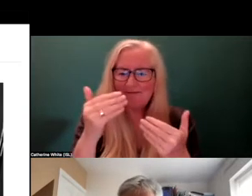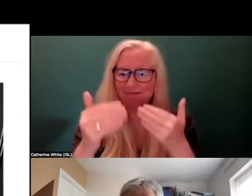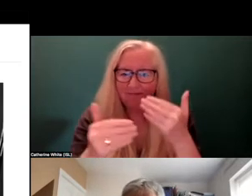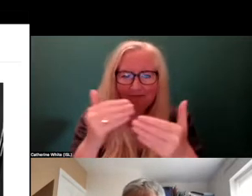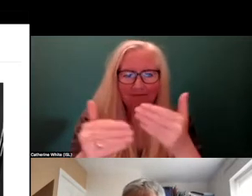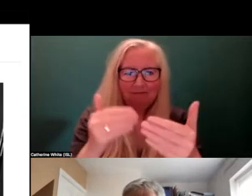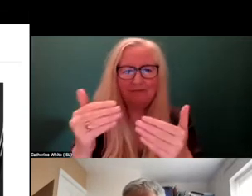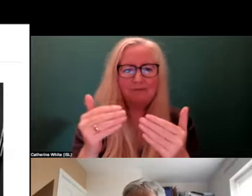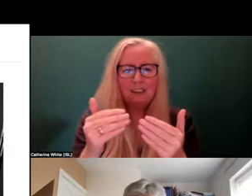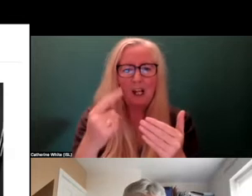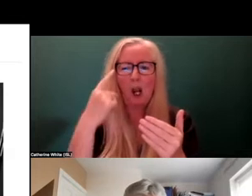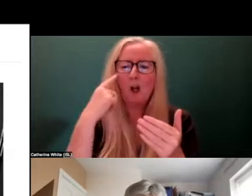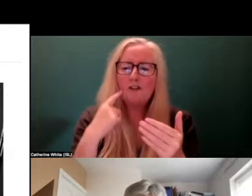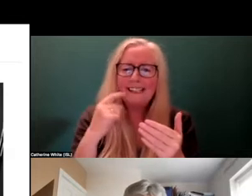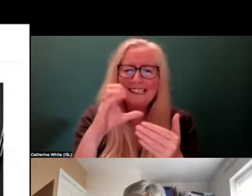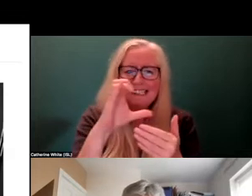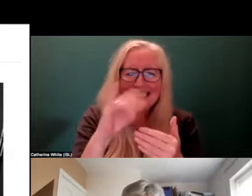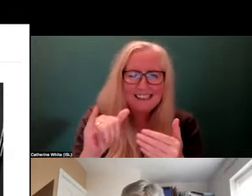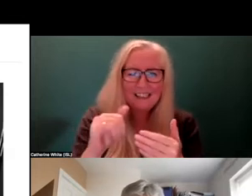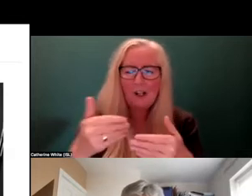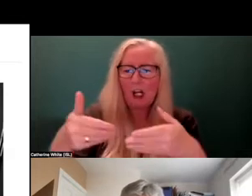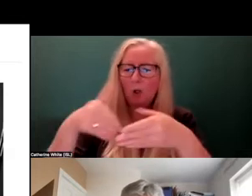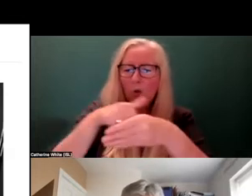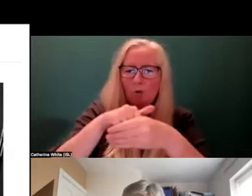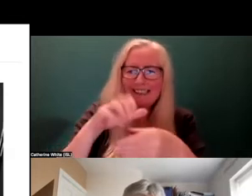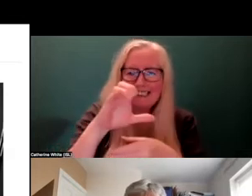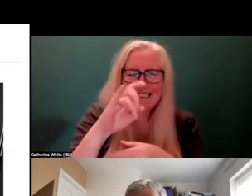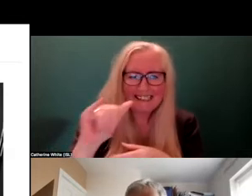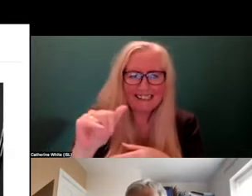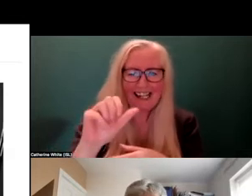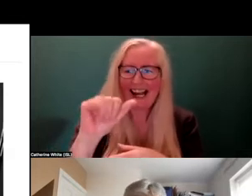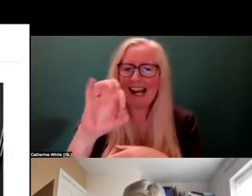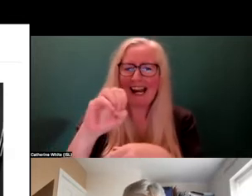inclusive cities, age-friendly cities, child friendly, shrinking, healthy, and they're